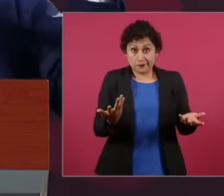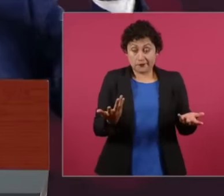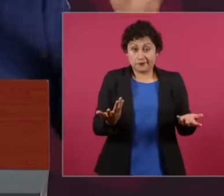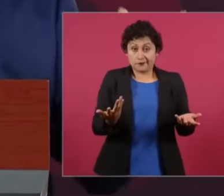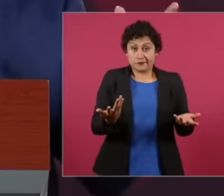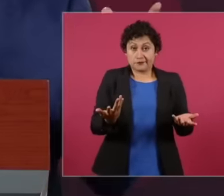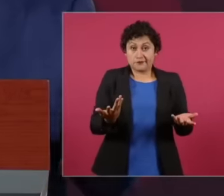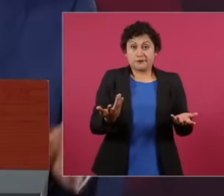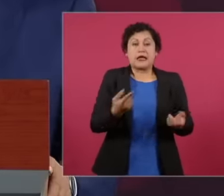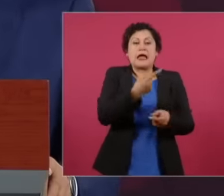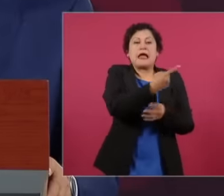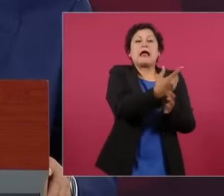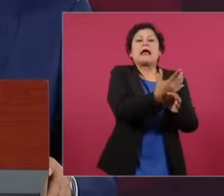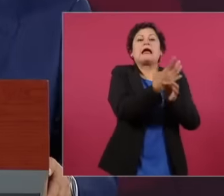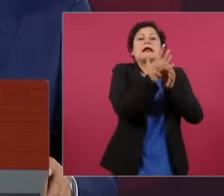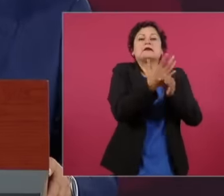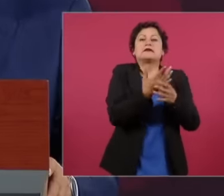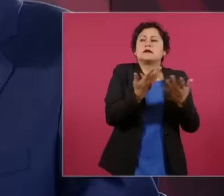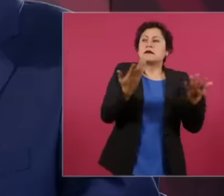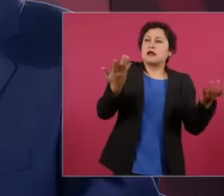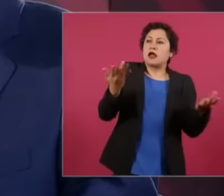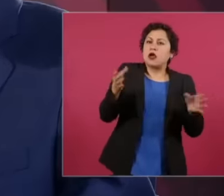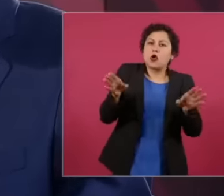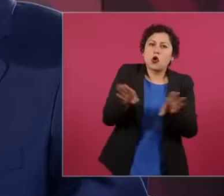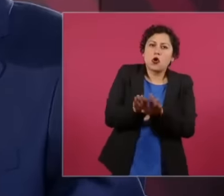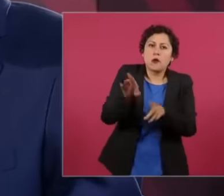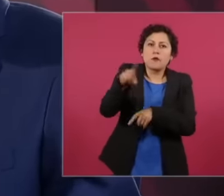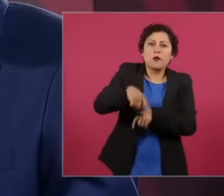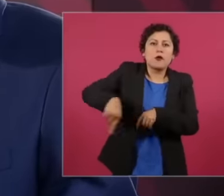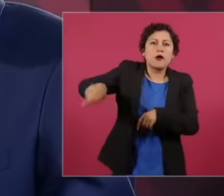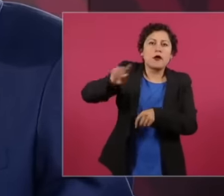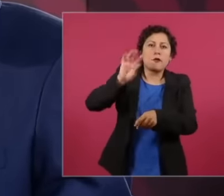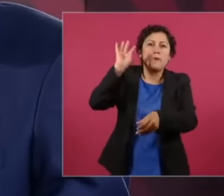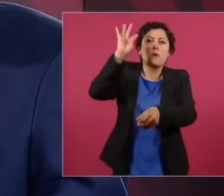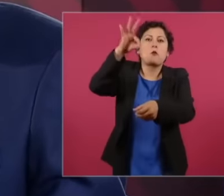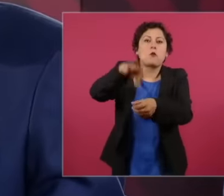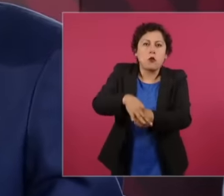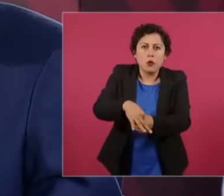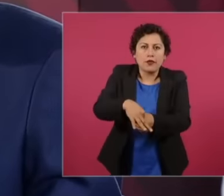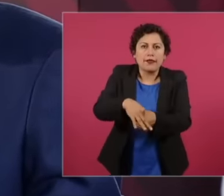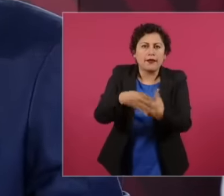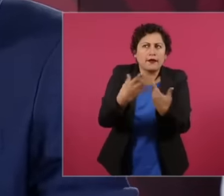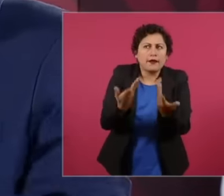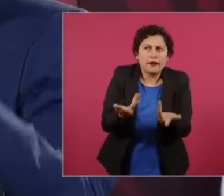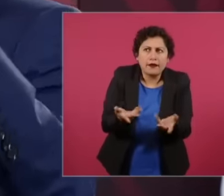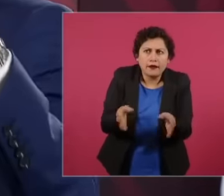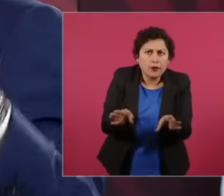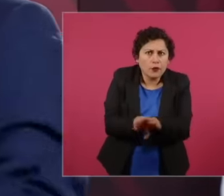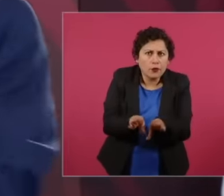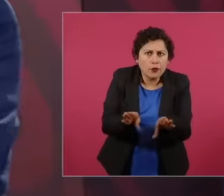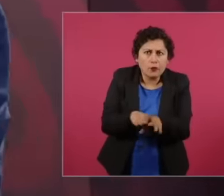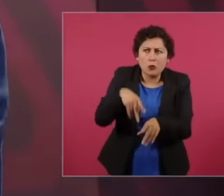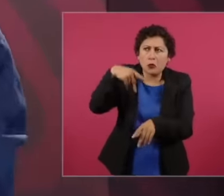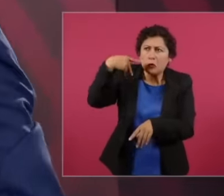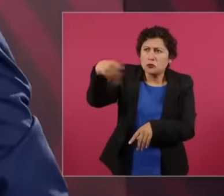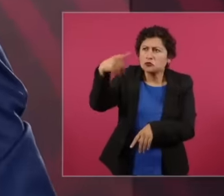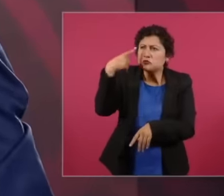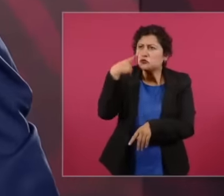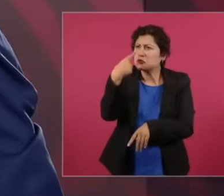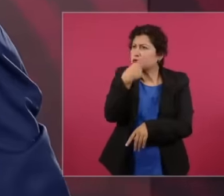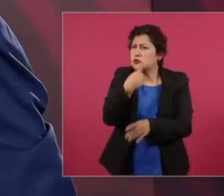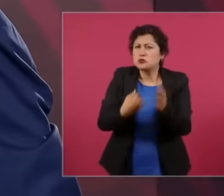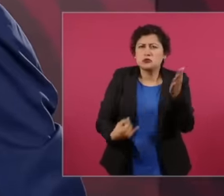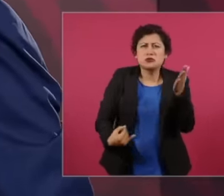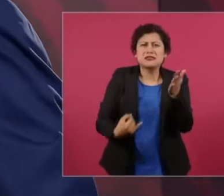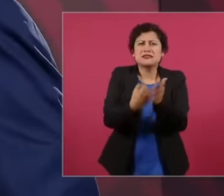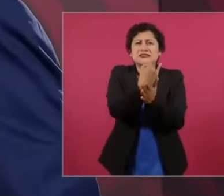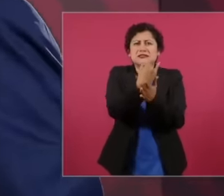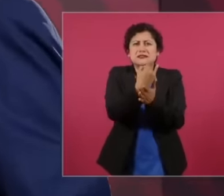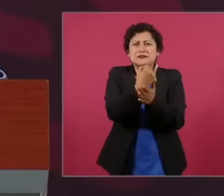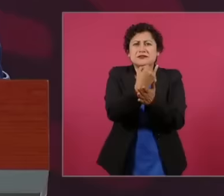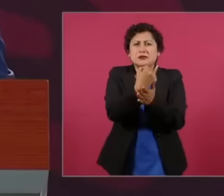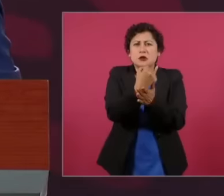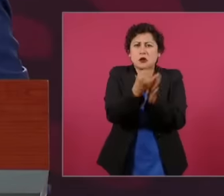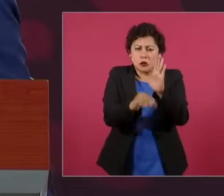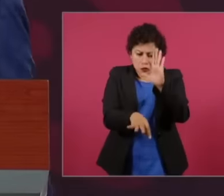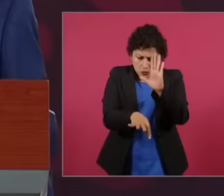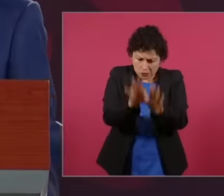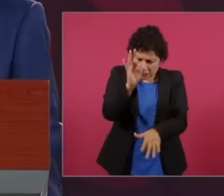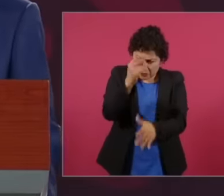they voted for a project that means corruption